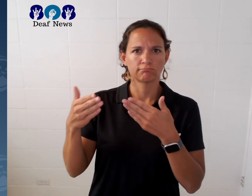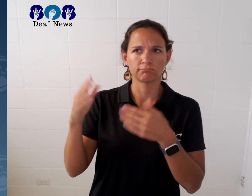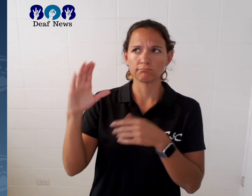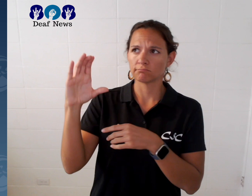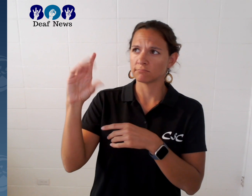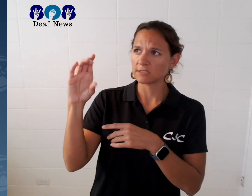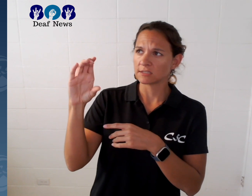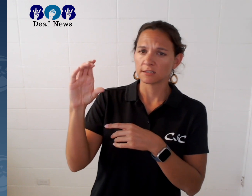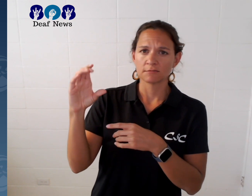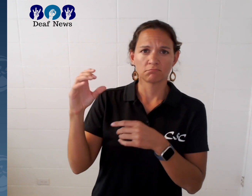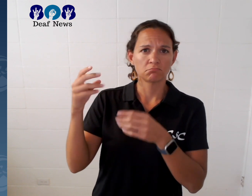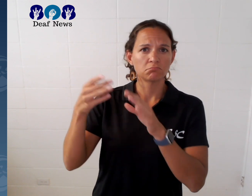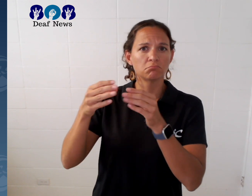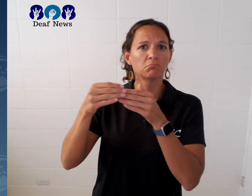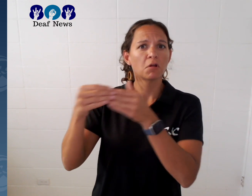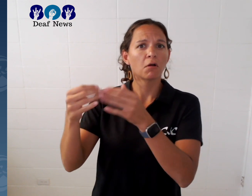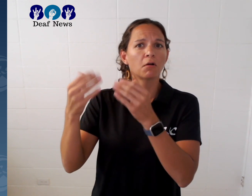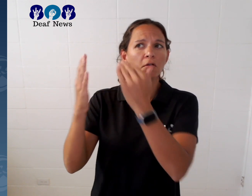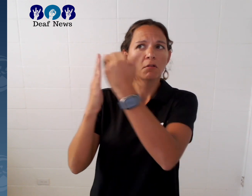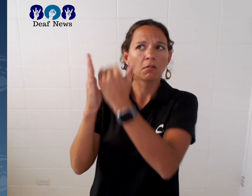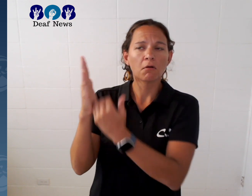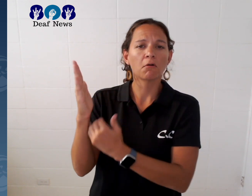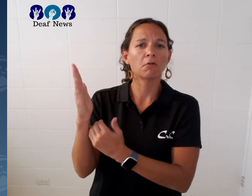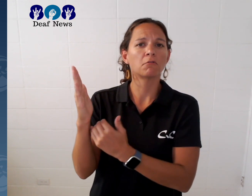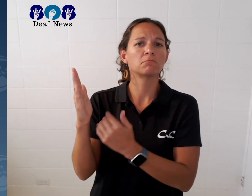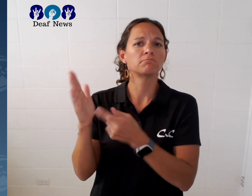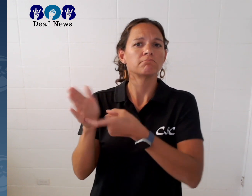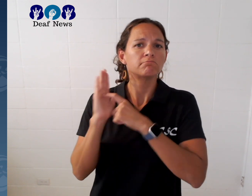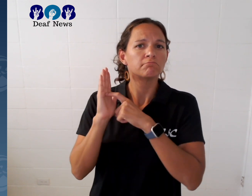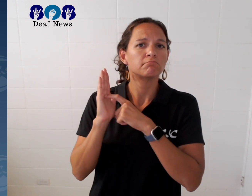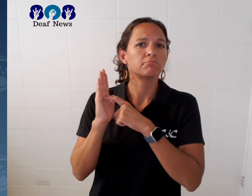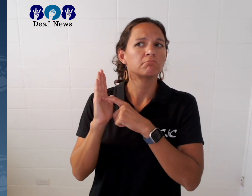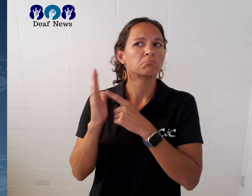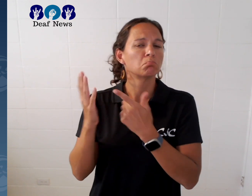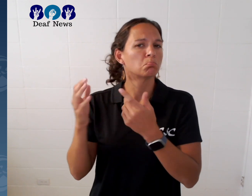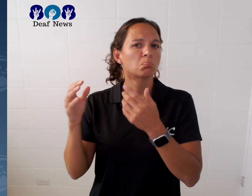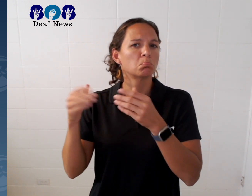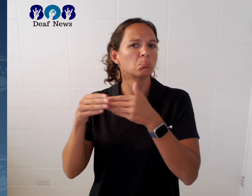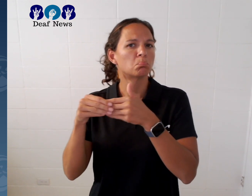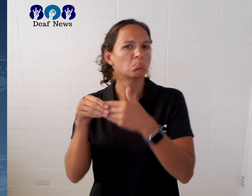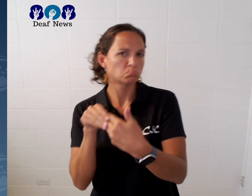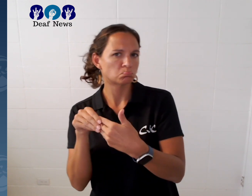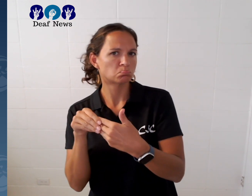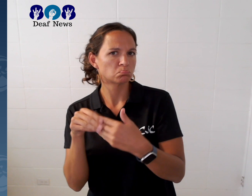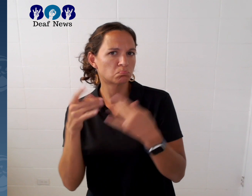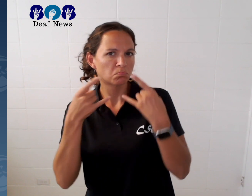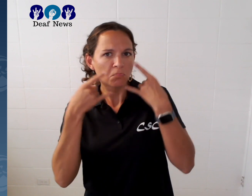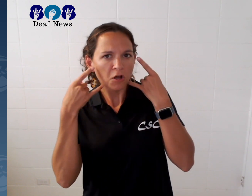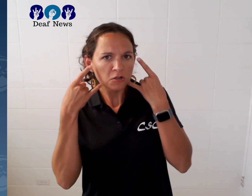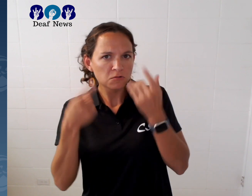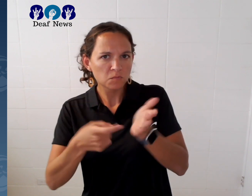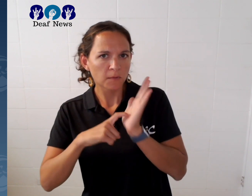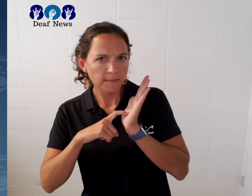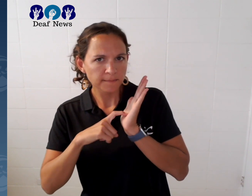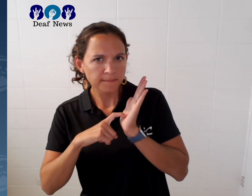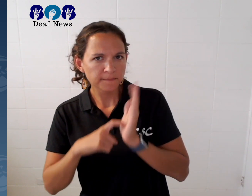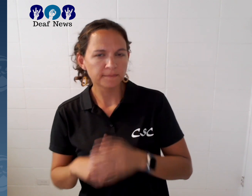even though the CDC guidelines has eased their restrictions to the mask mandate.